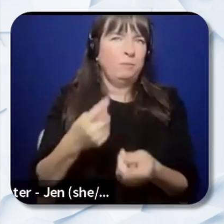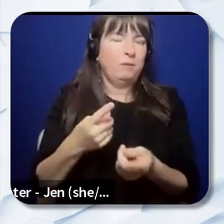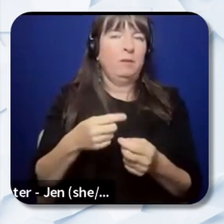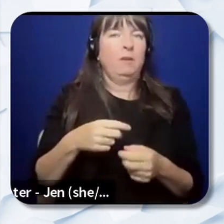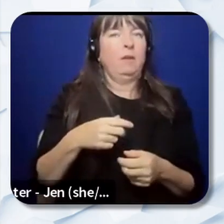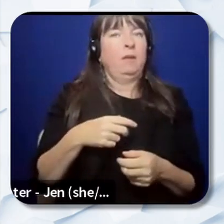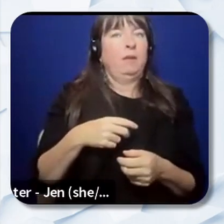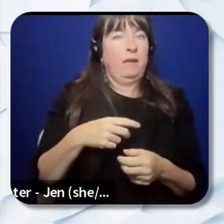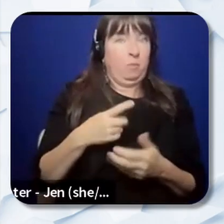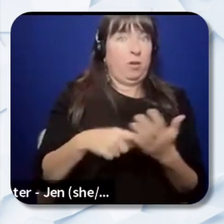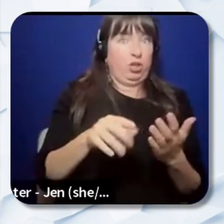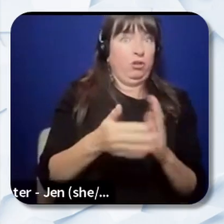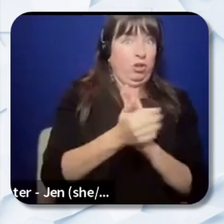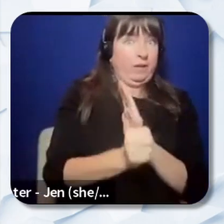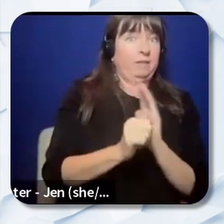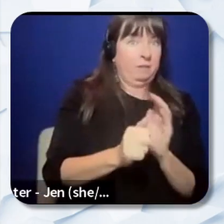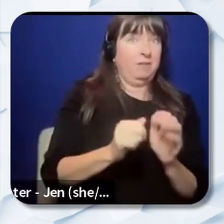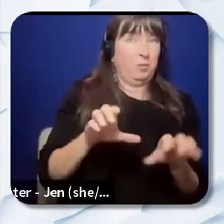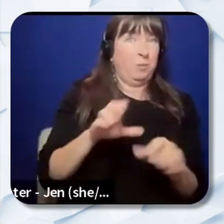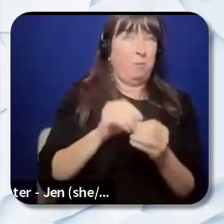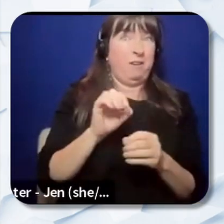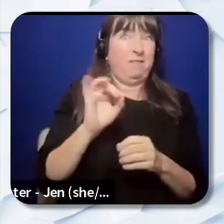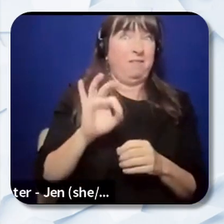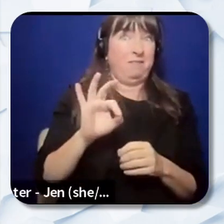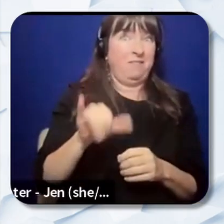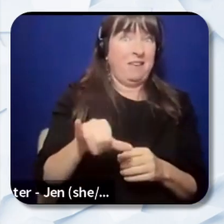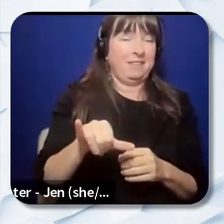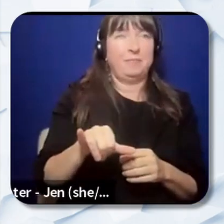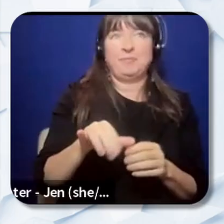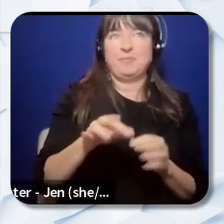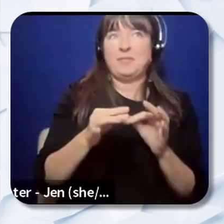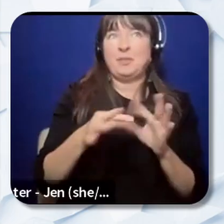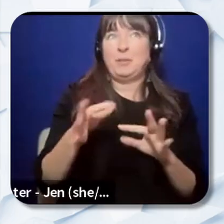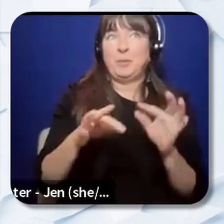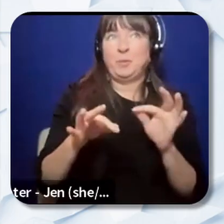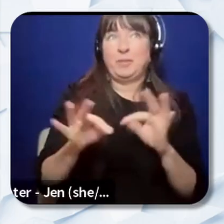really good at and keep doing more of that. Jade Meihl: Awesome. Thanks Melissa. So again